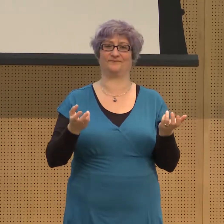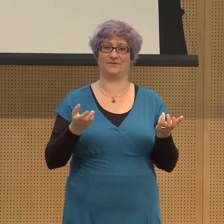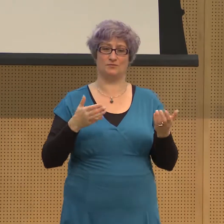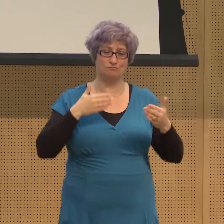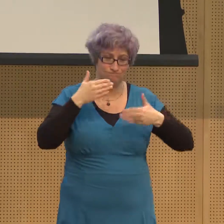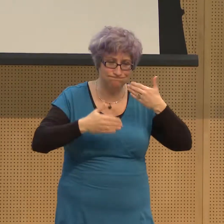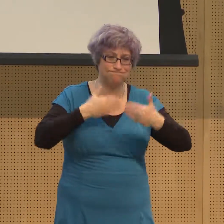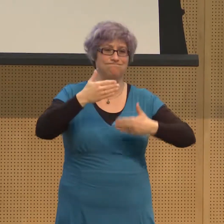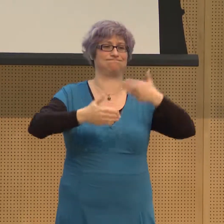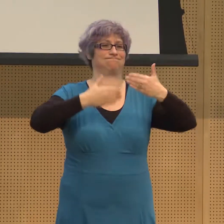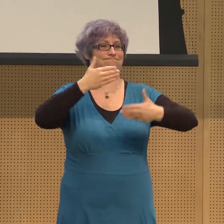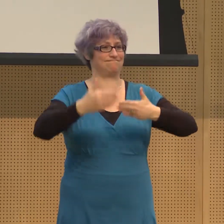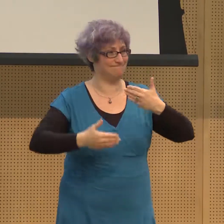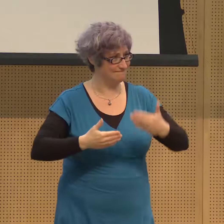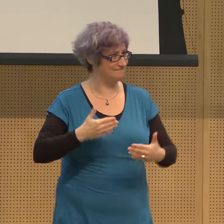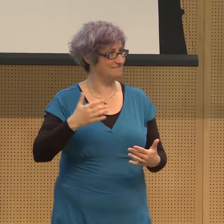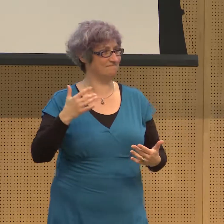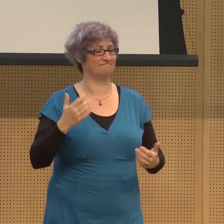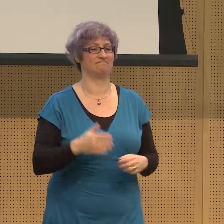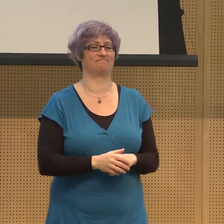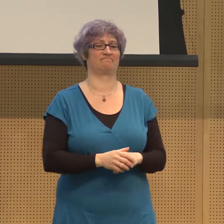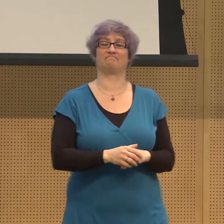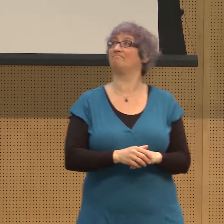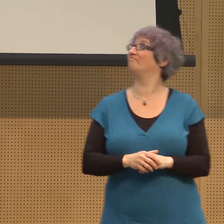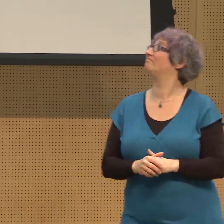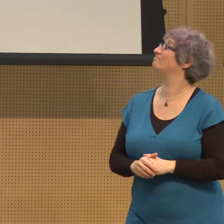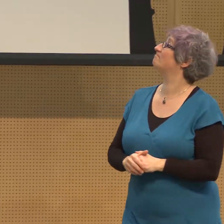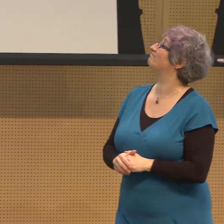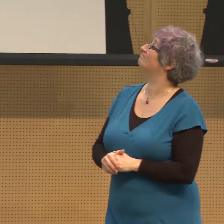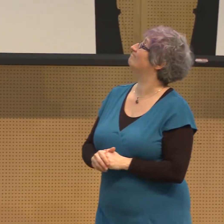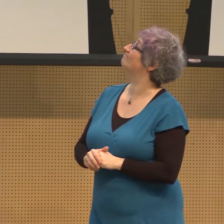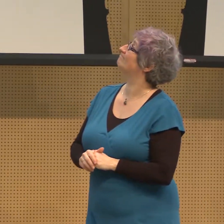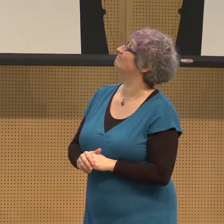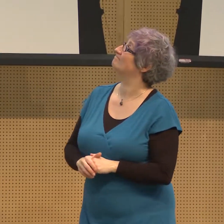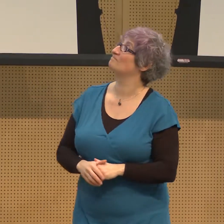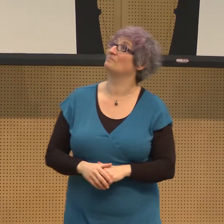It can be difficult, going through the process.